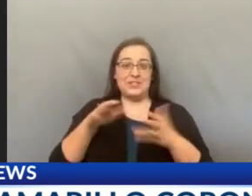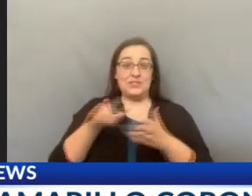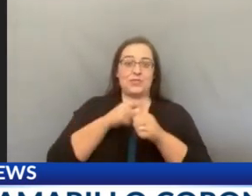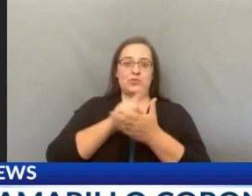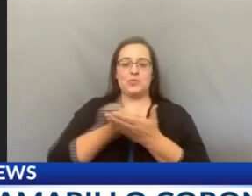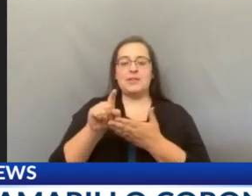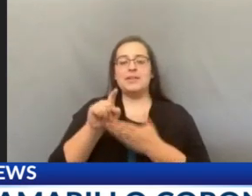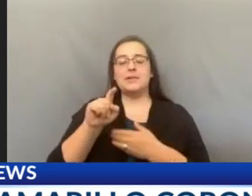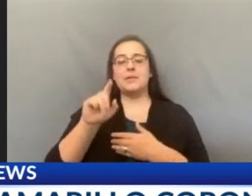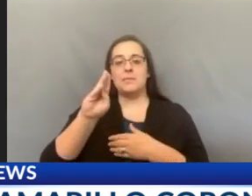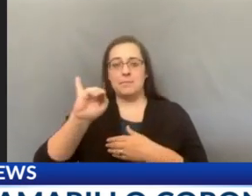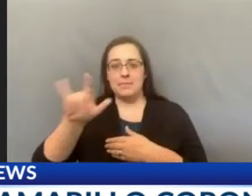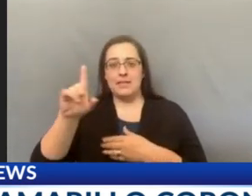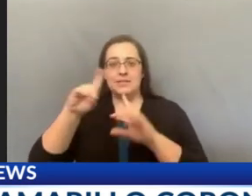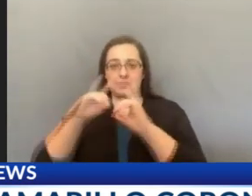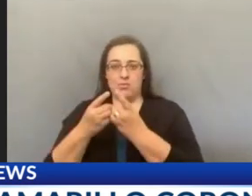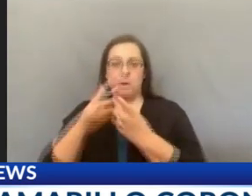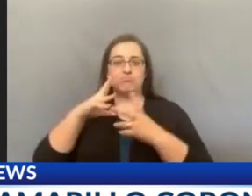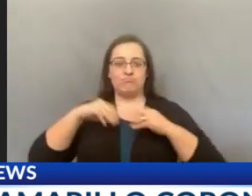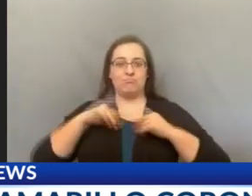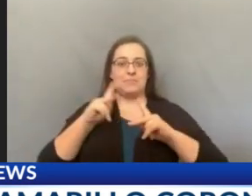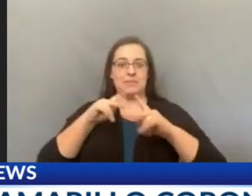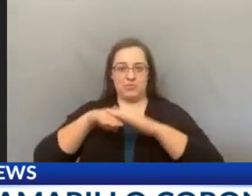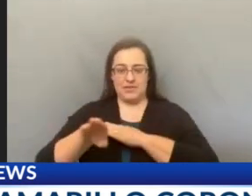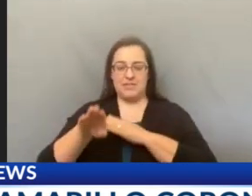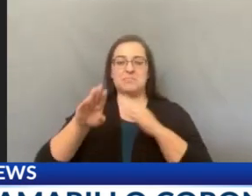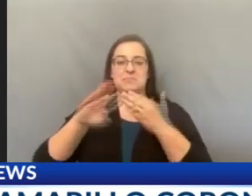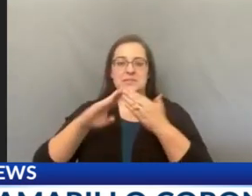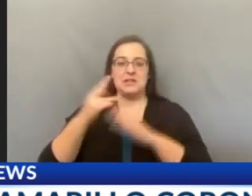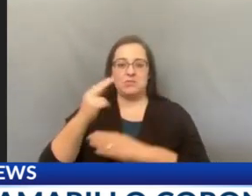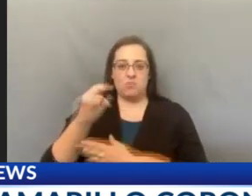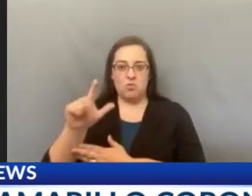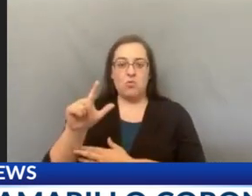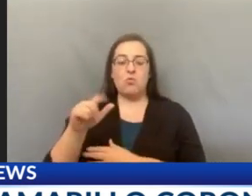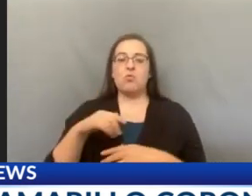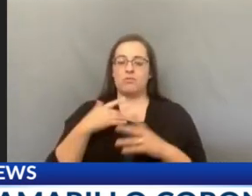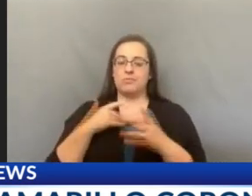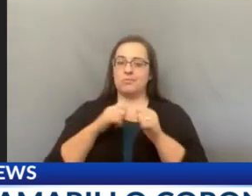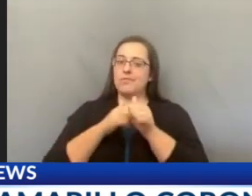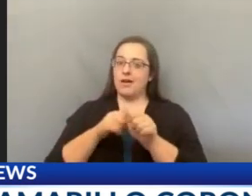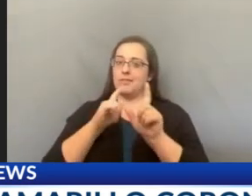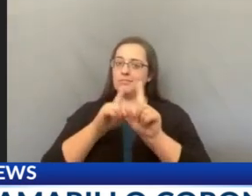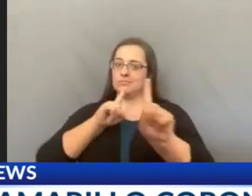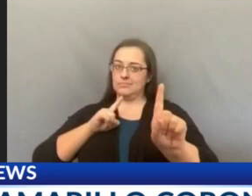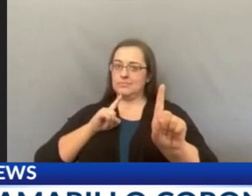APPLIES TO CITY ORGANIZATIONS THIS WEEK WE ARE BEGINNING THAT PROCESS WE ARE IN THE TAIL END OF THE FIRST WEEK THERE THE